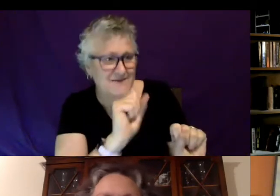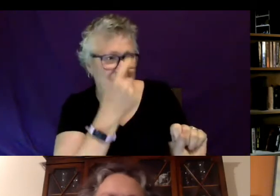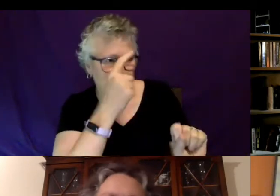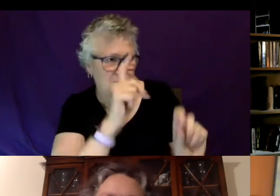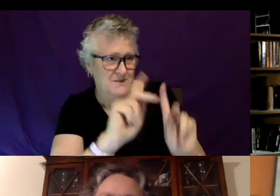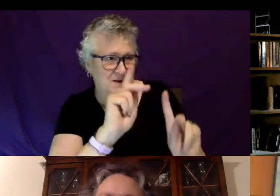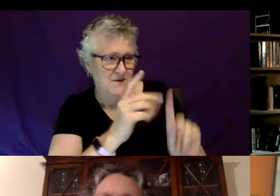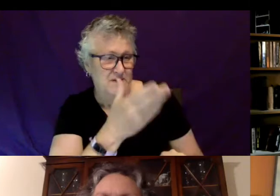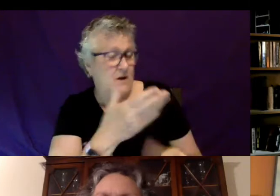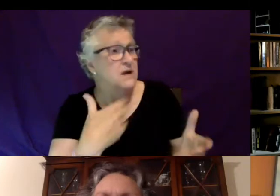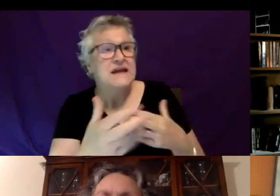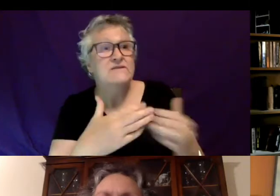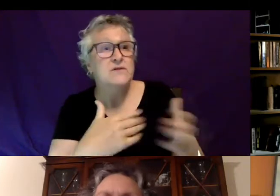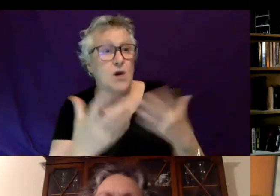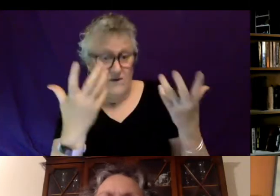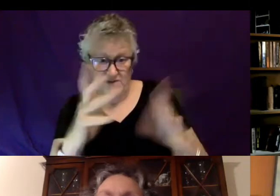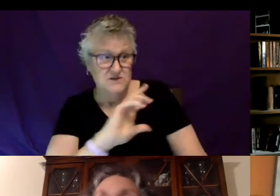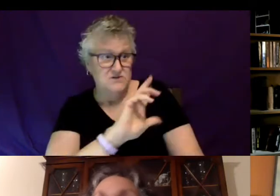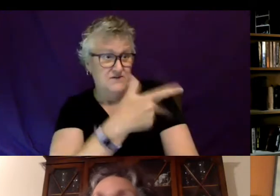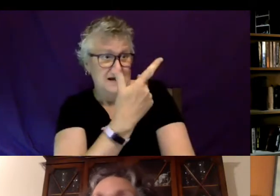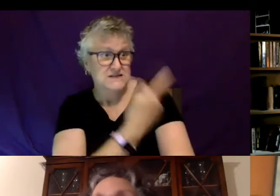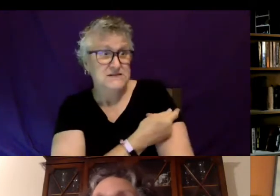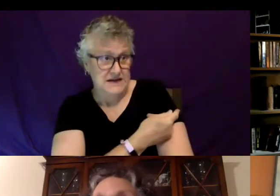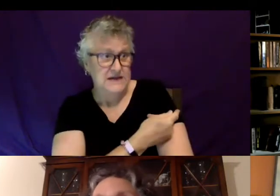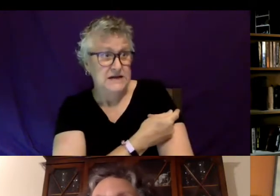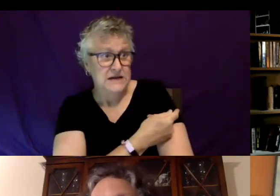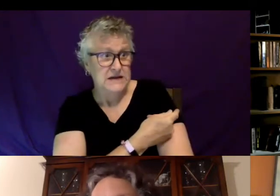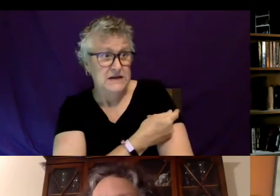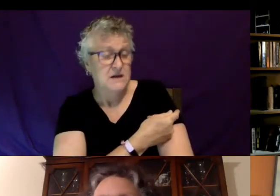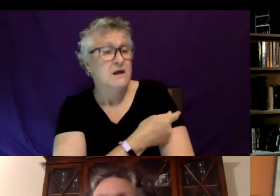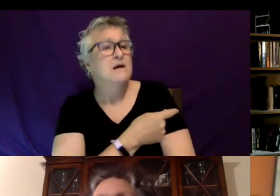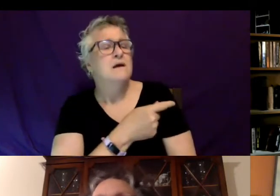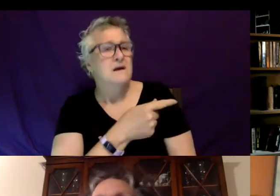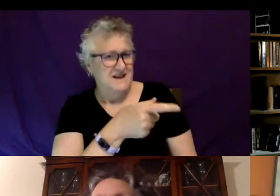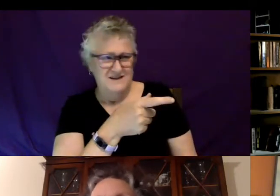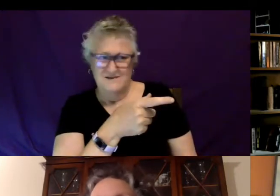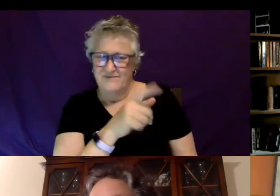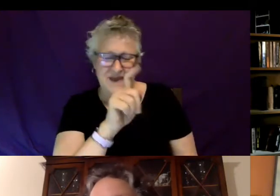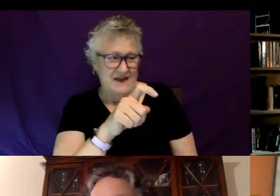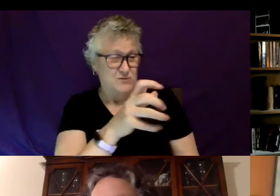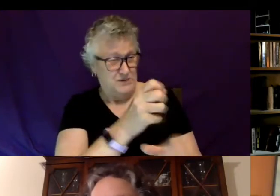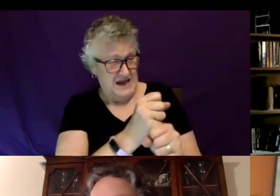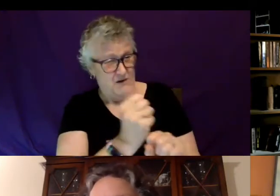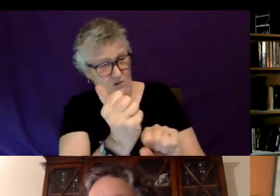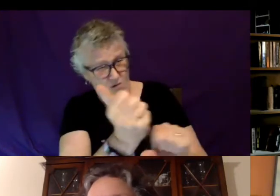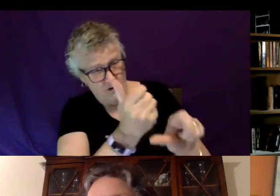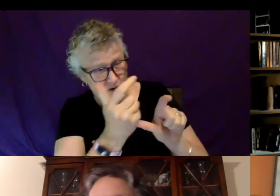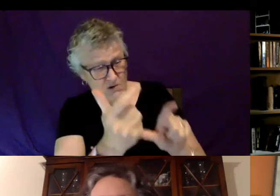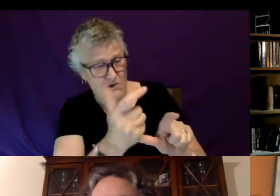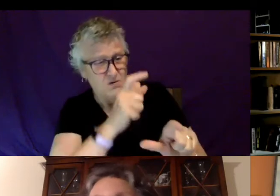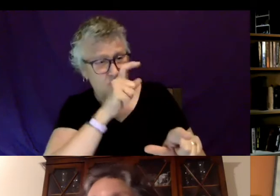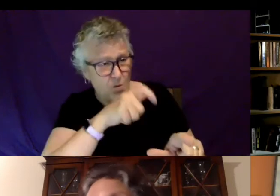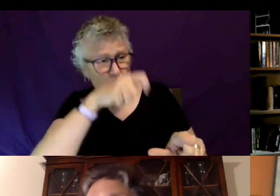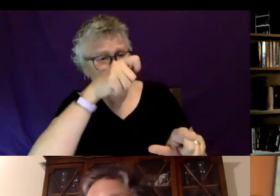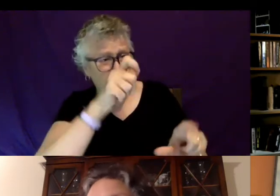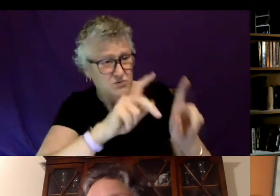There's getting all of those elderly people vaccinated, getting all the caretakers vaccinated. What were the restrictions and